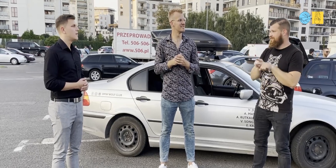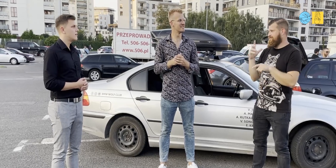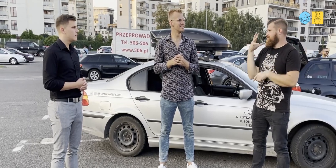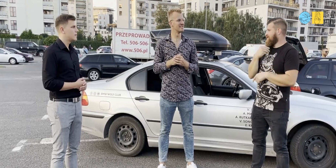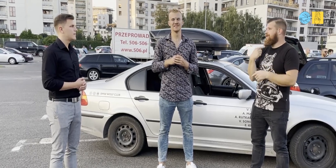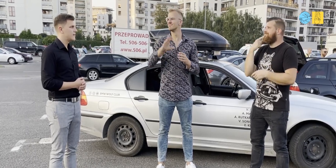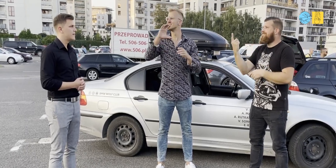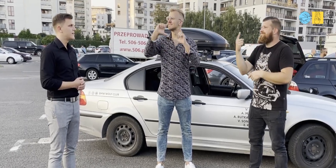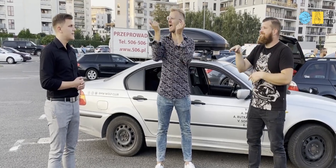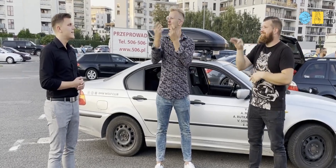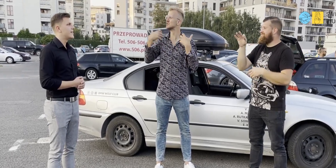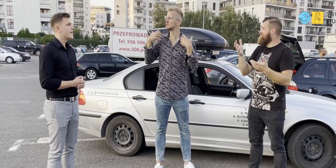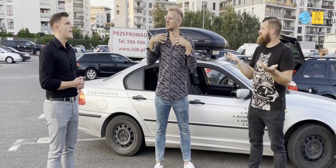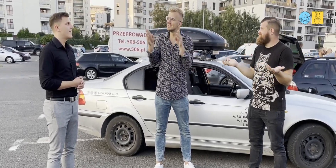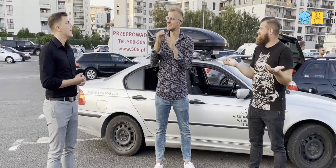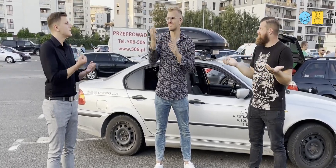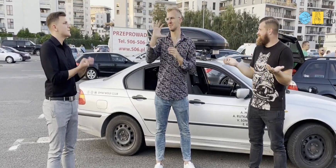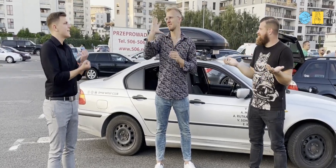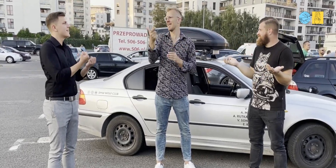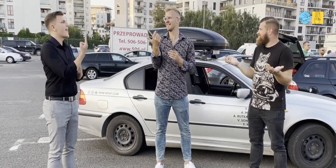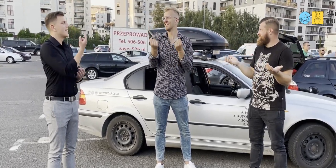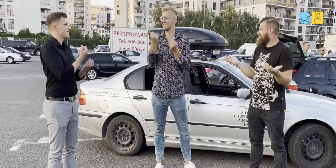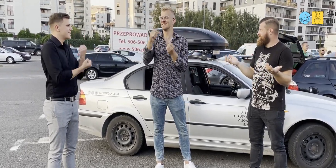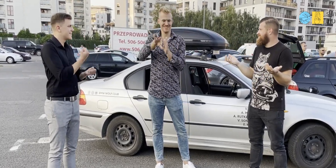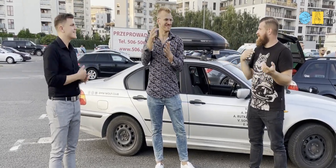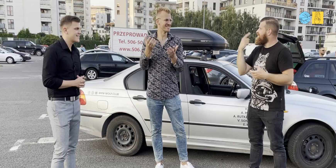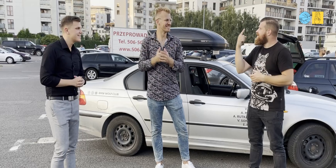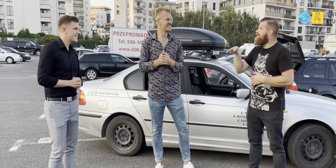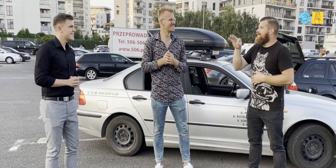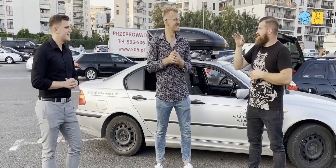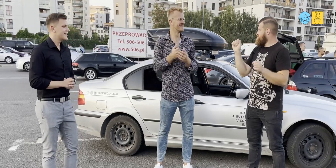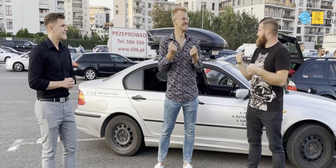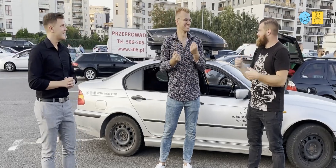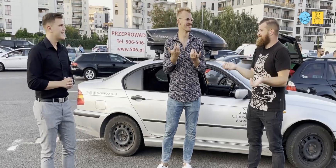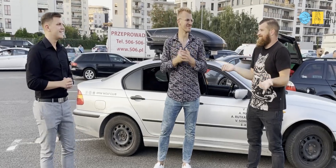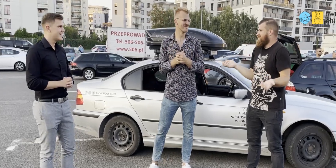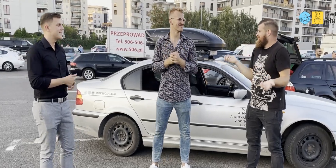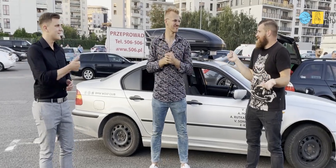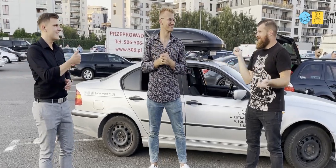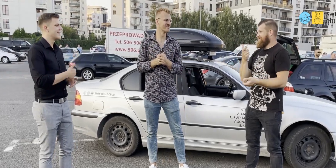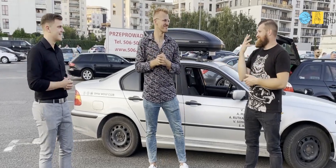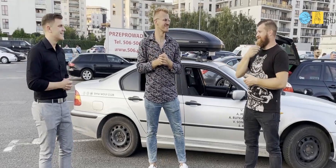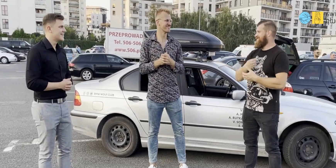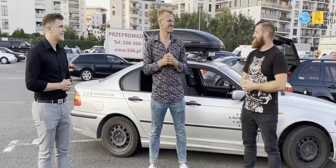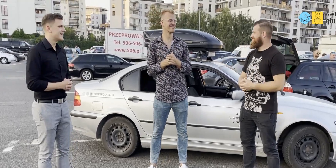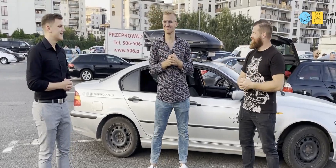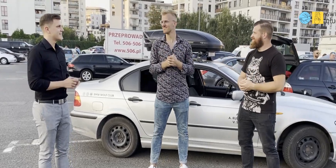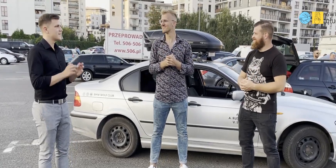story, everywhere I've been was really beautiful! I can't cite one story or place...